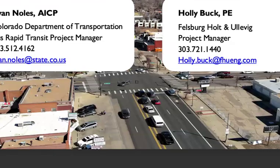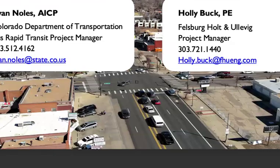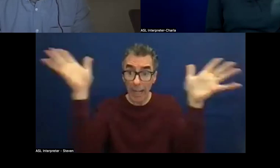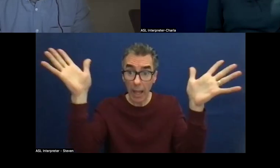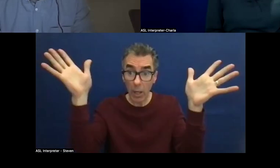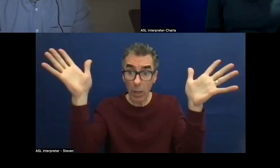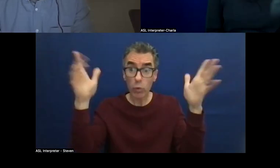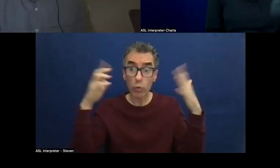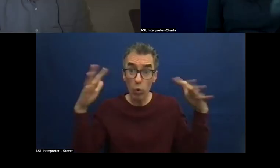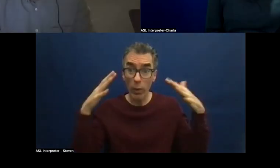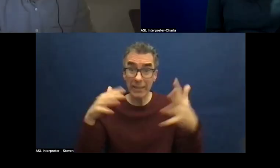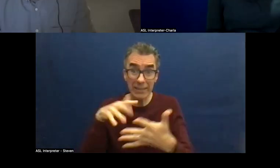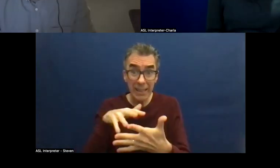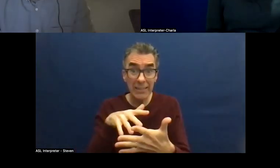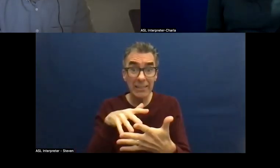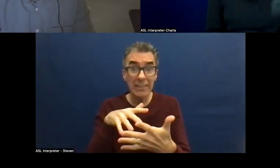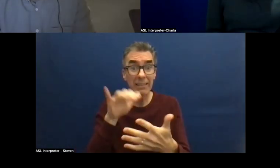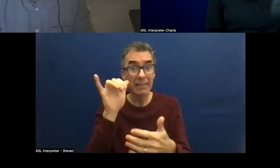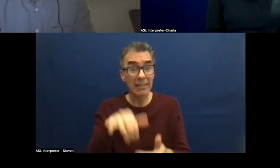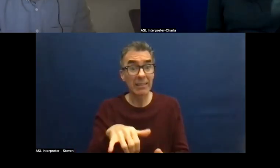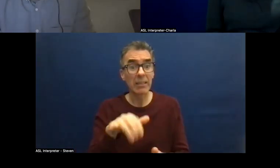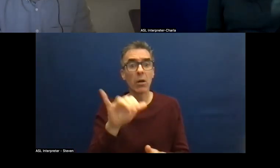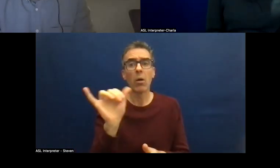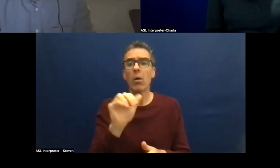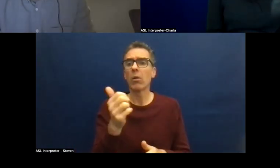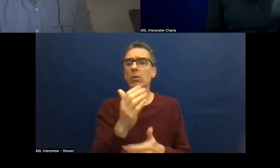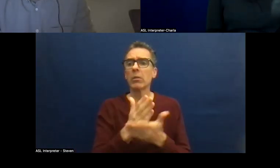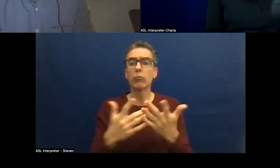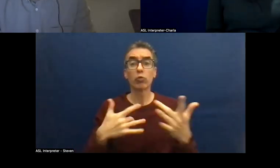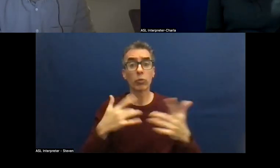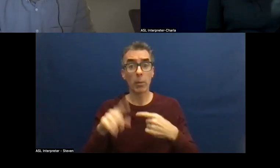and also concerns with emergency response vehicles?